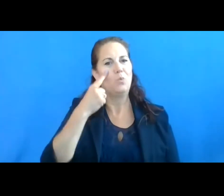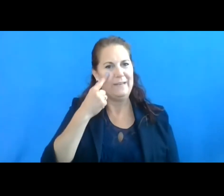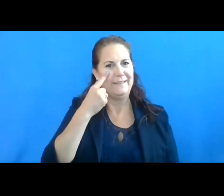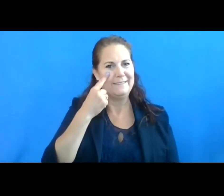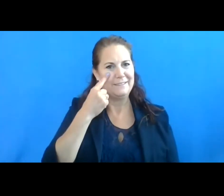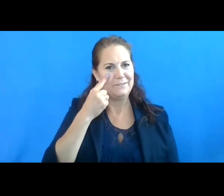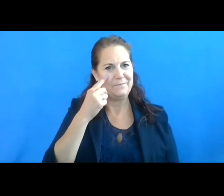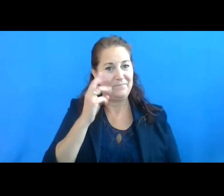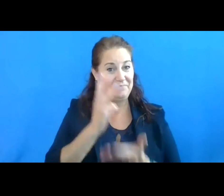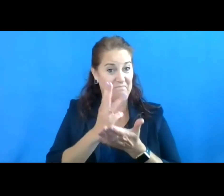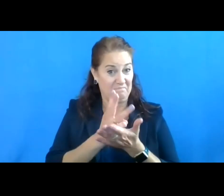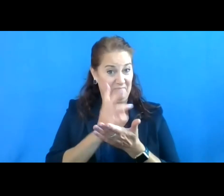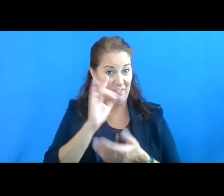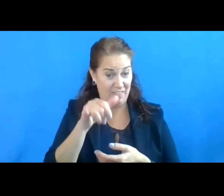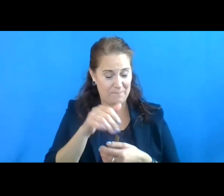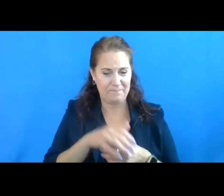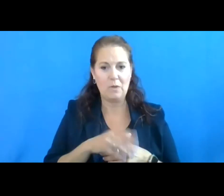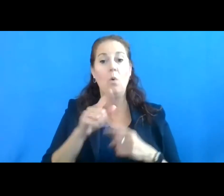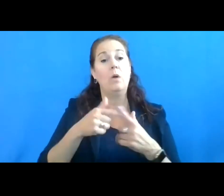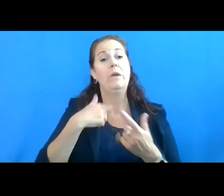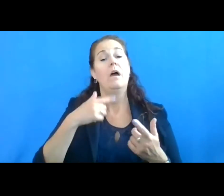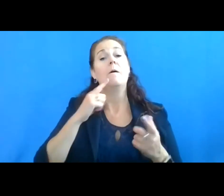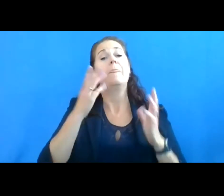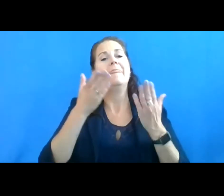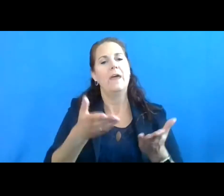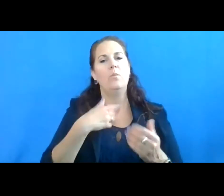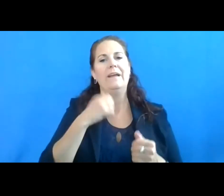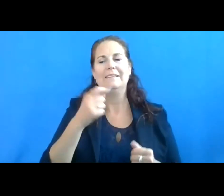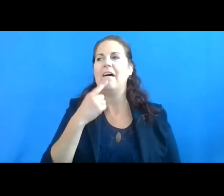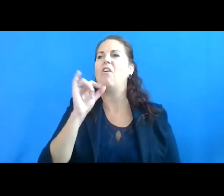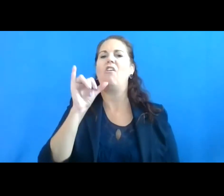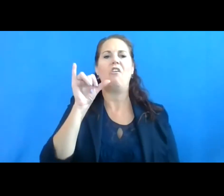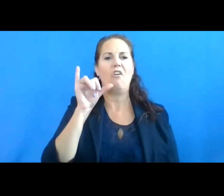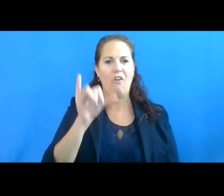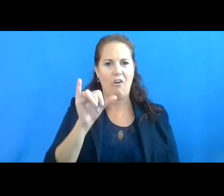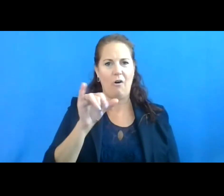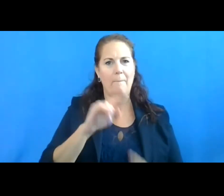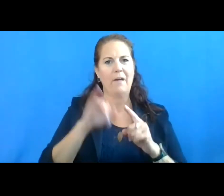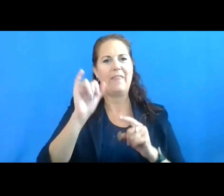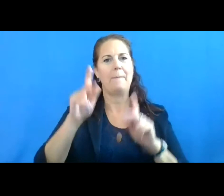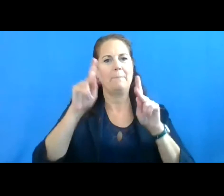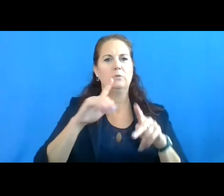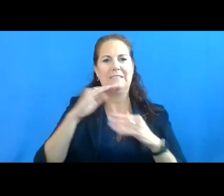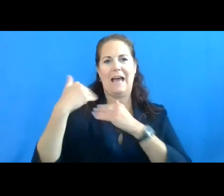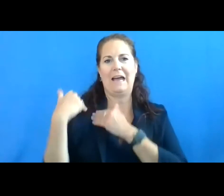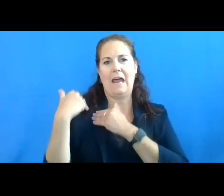We can come back and say, “Ahh, but that person was accountable for what they did wrong